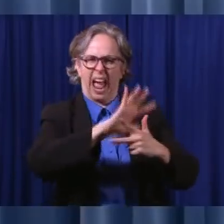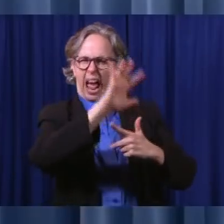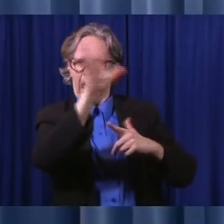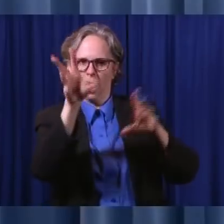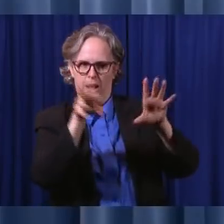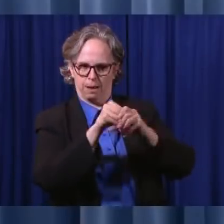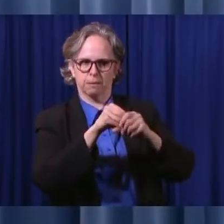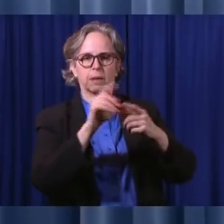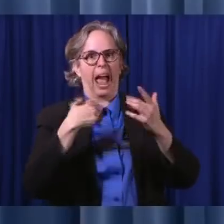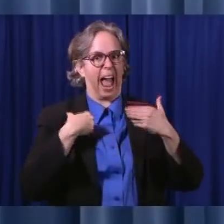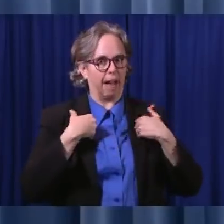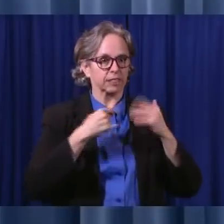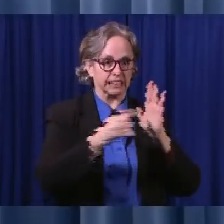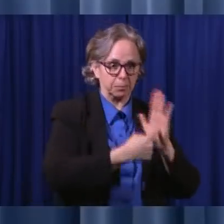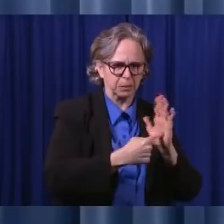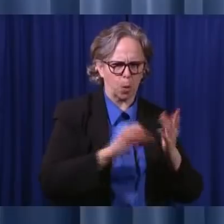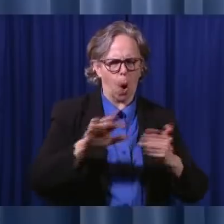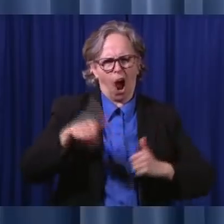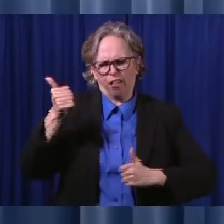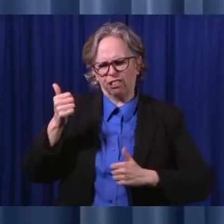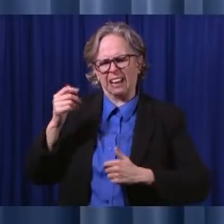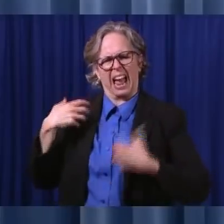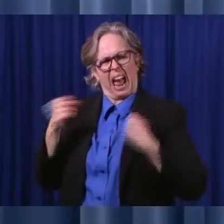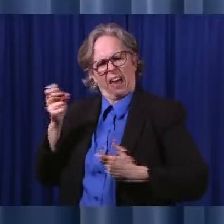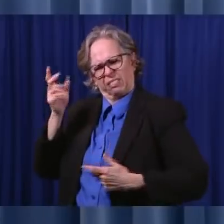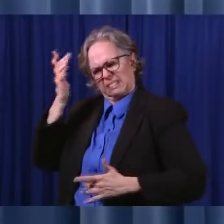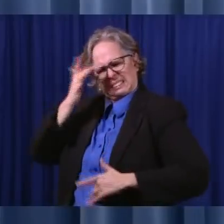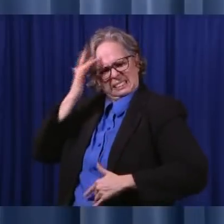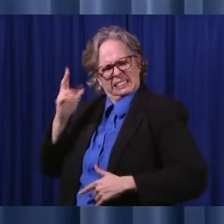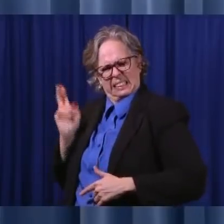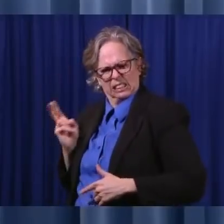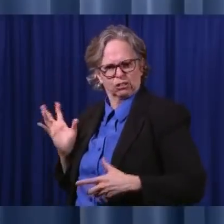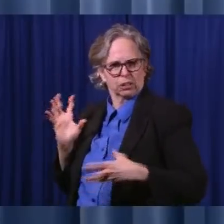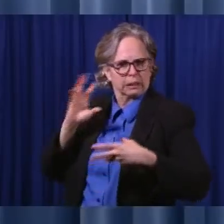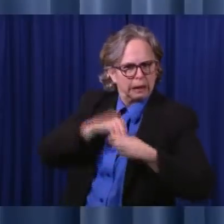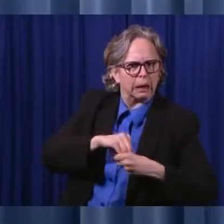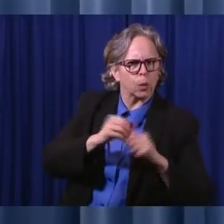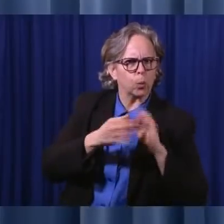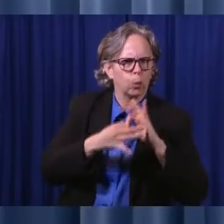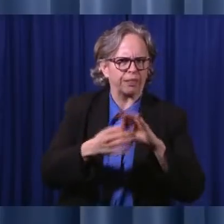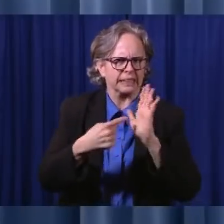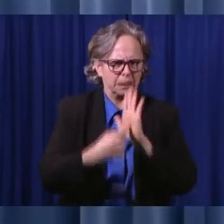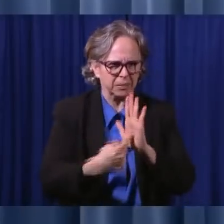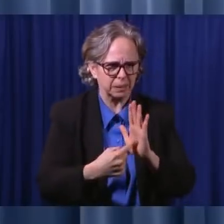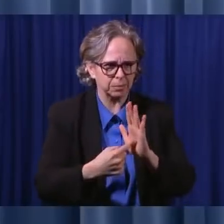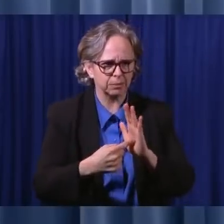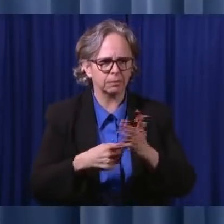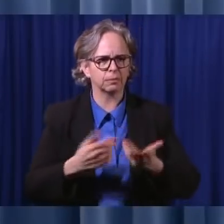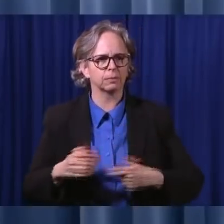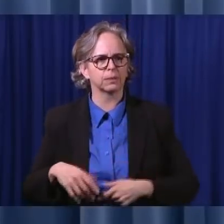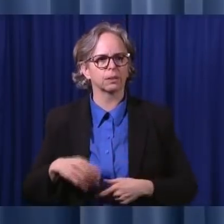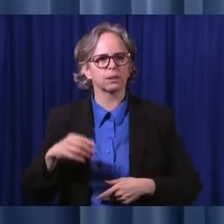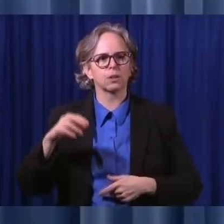INCLUDING RESIDENT OF LONG TERM CARE FACILITIES, PATIENTS 65 YEARS OF AGE OR OLDER WITH THE SYMPTOMS AND PATIENTS WITH